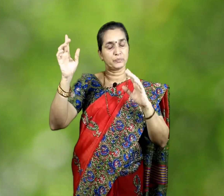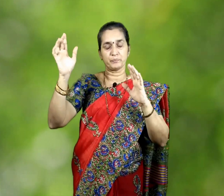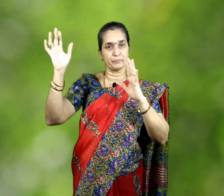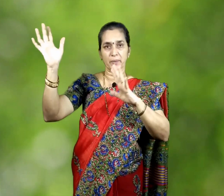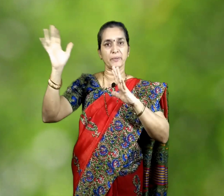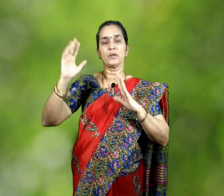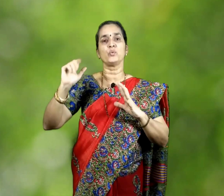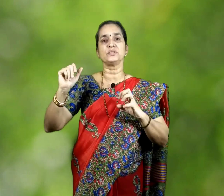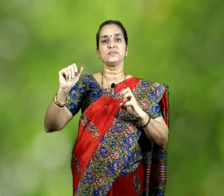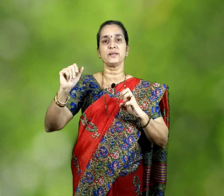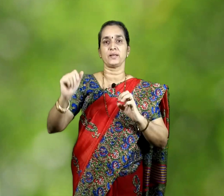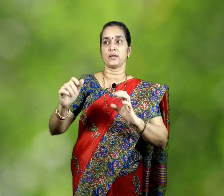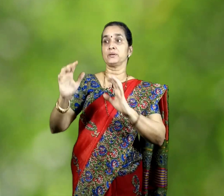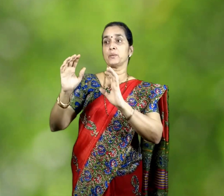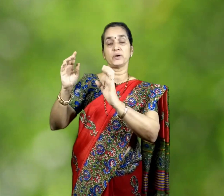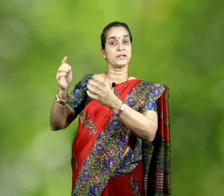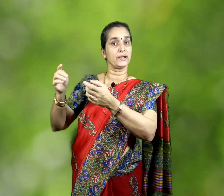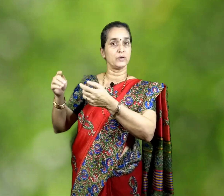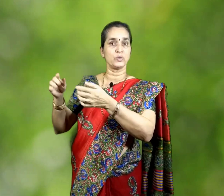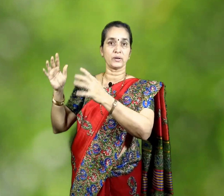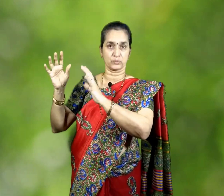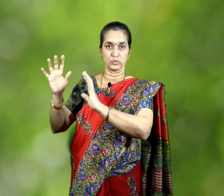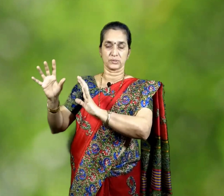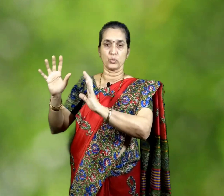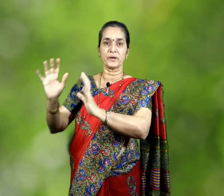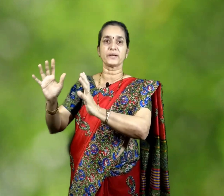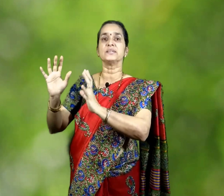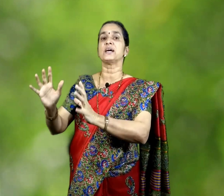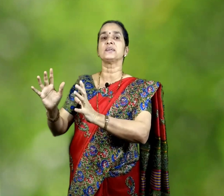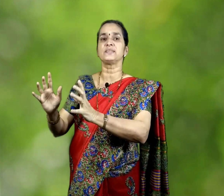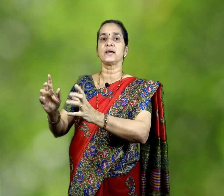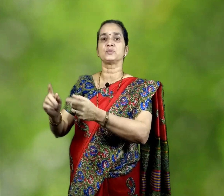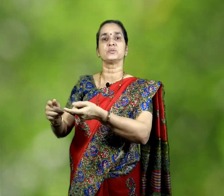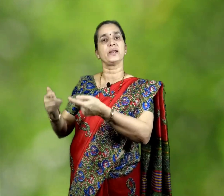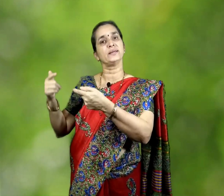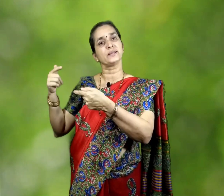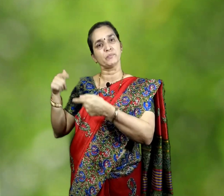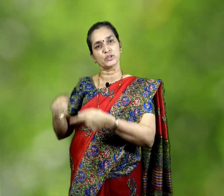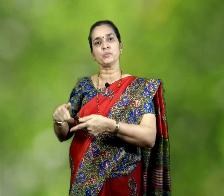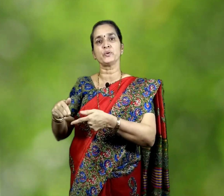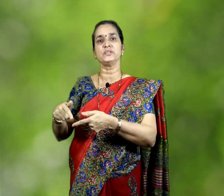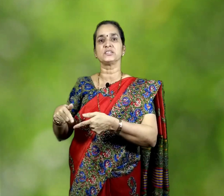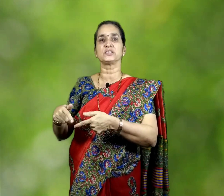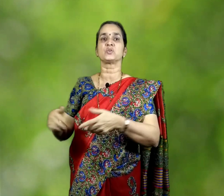because as per newspaper some monkeys are